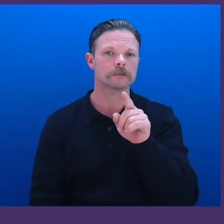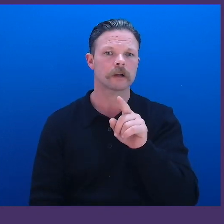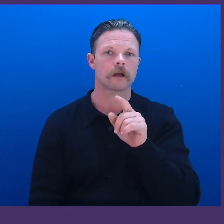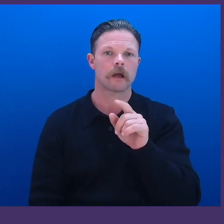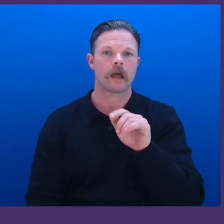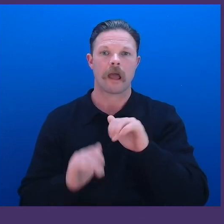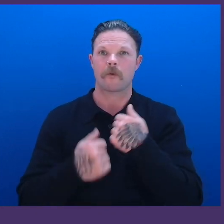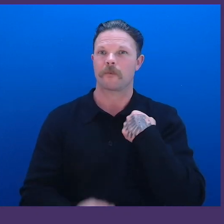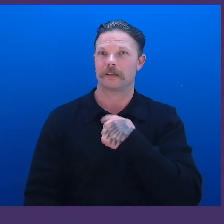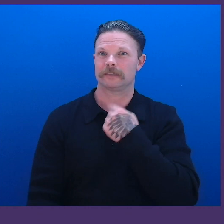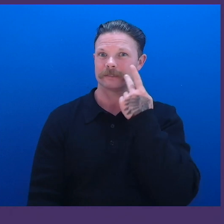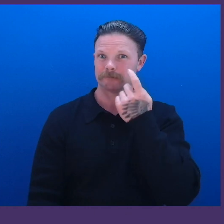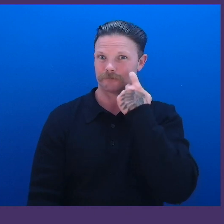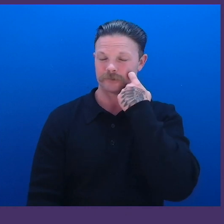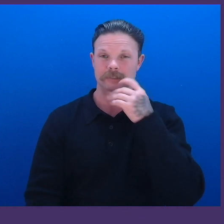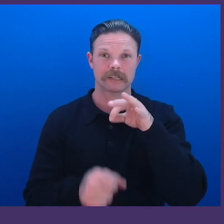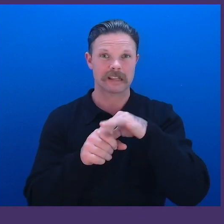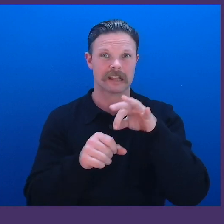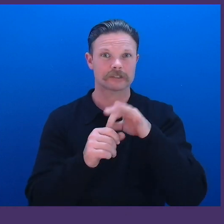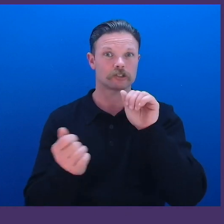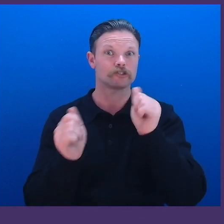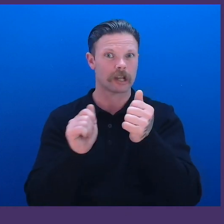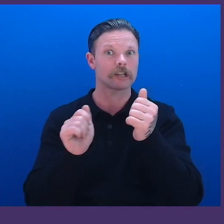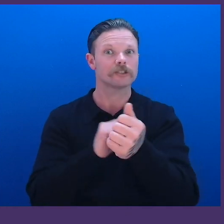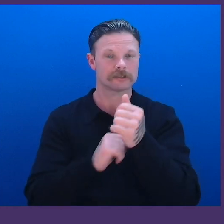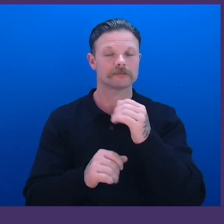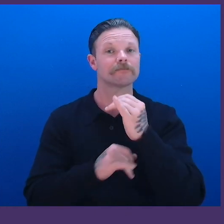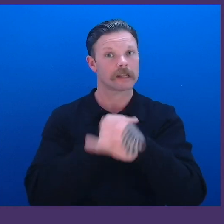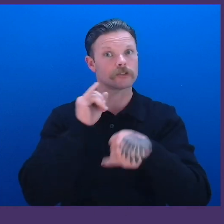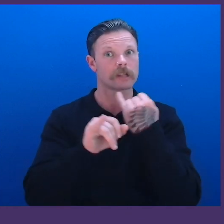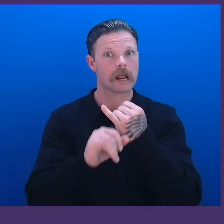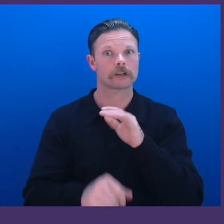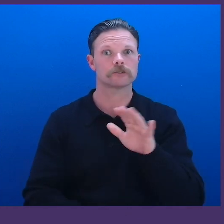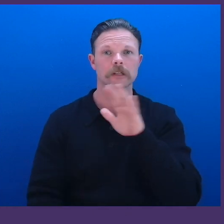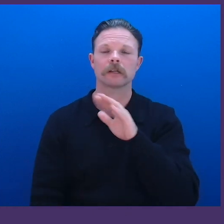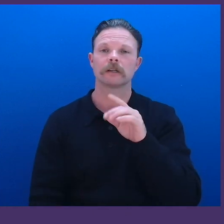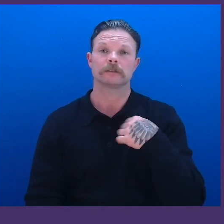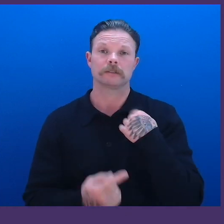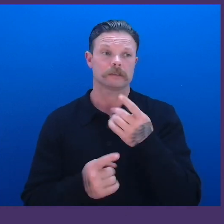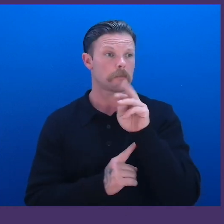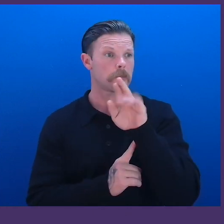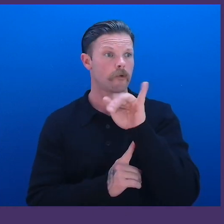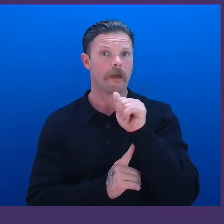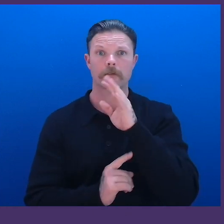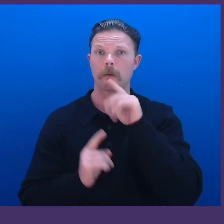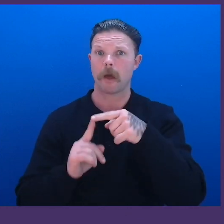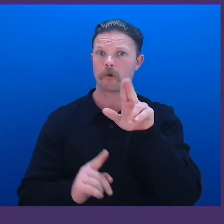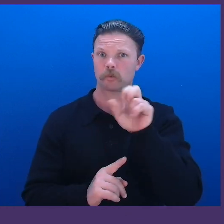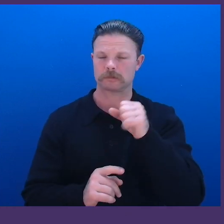recent changes internationally, I think since Maria talked about the U.S., I can talk a bit about Europe.